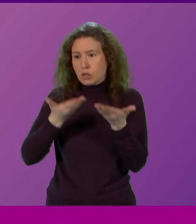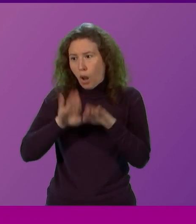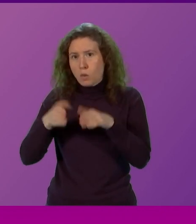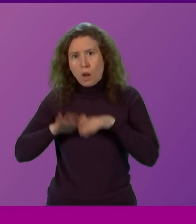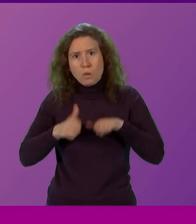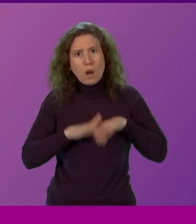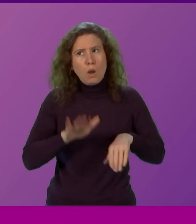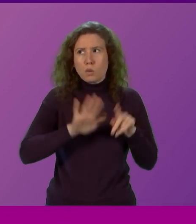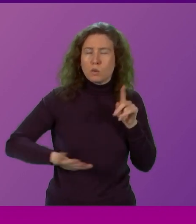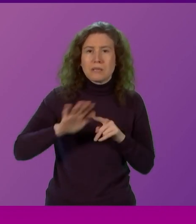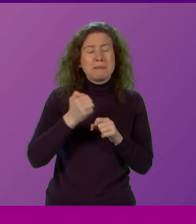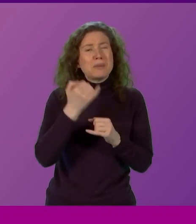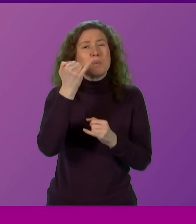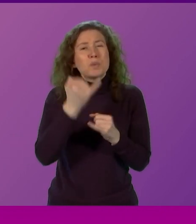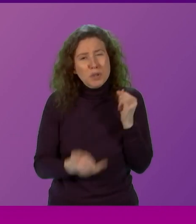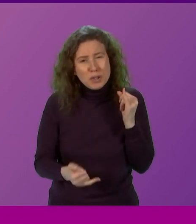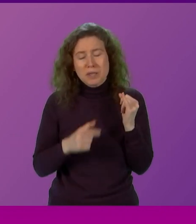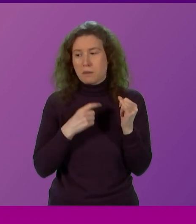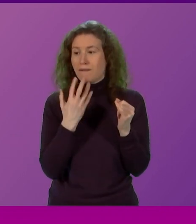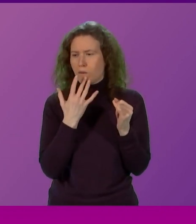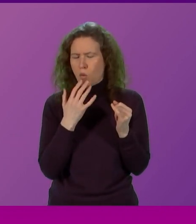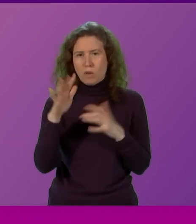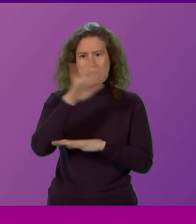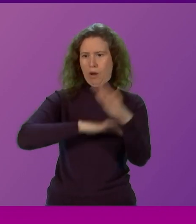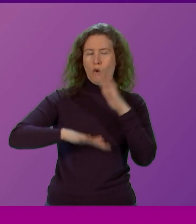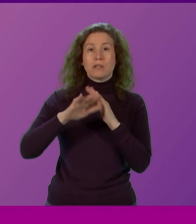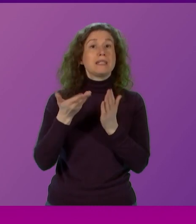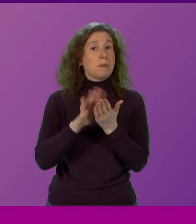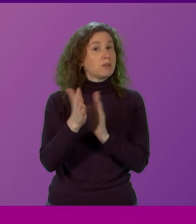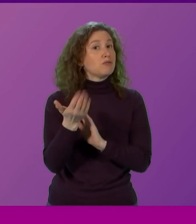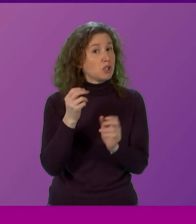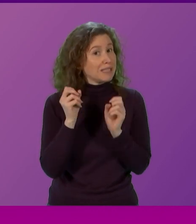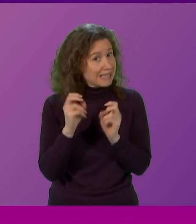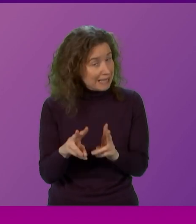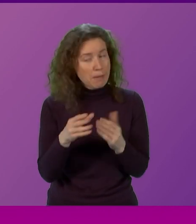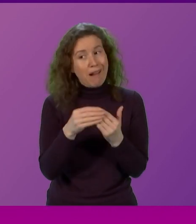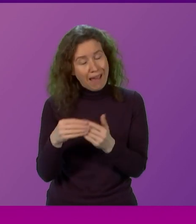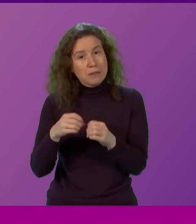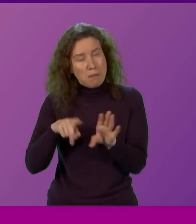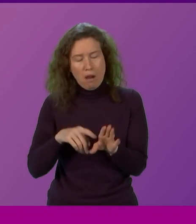That crisis has been made worse by a flawed and chaotic deposit return scheme, which is led by an incompetent Government.